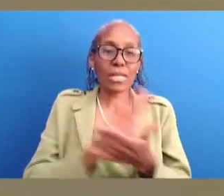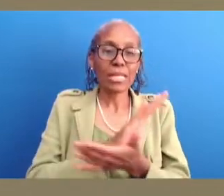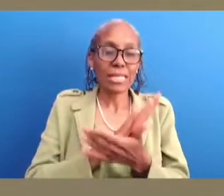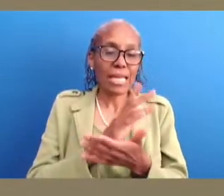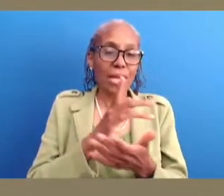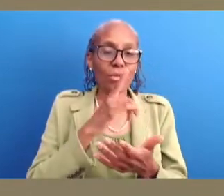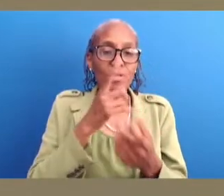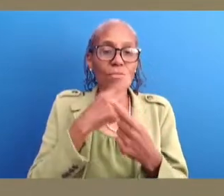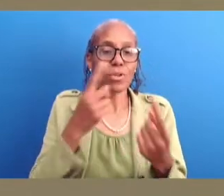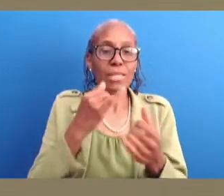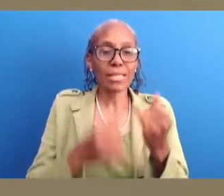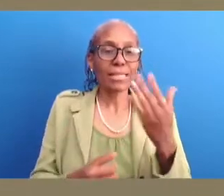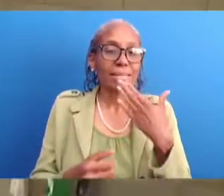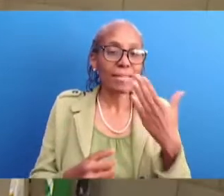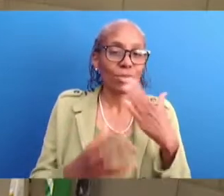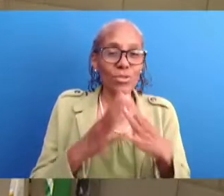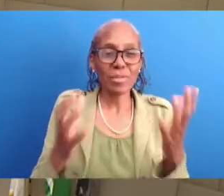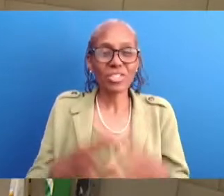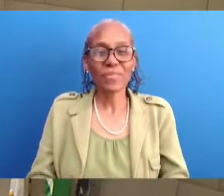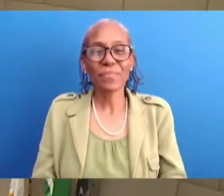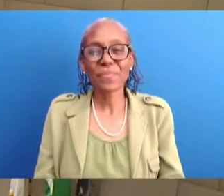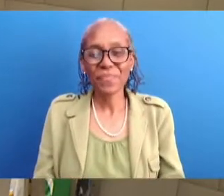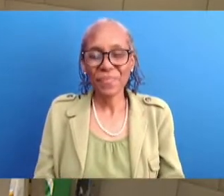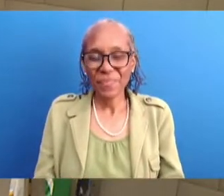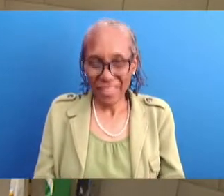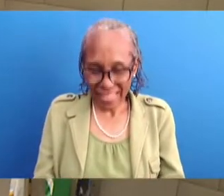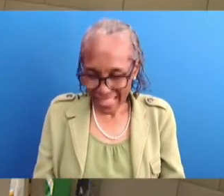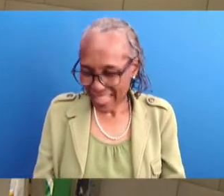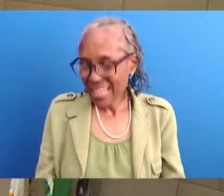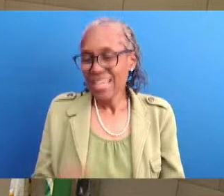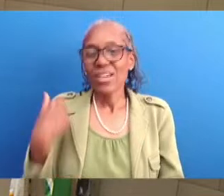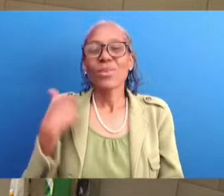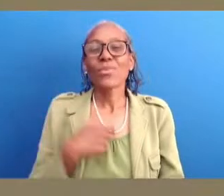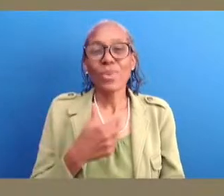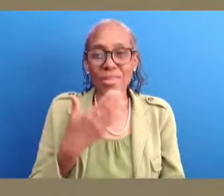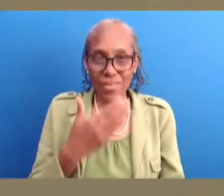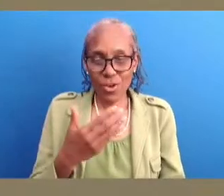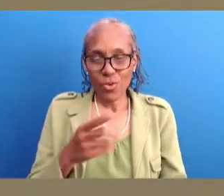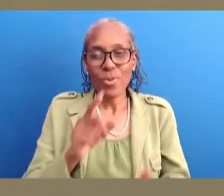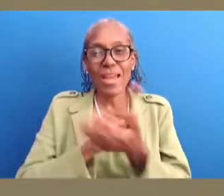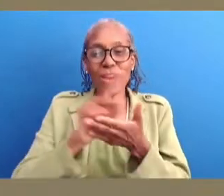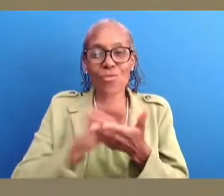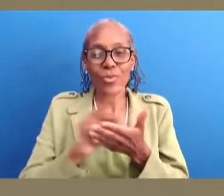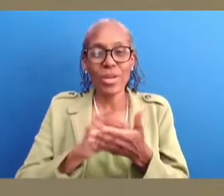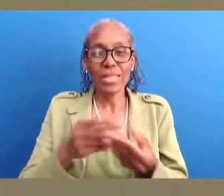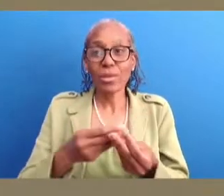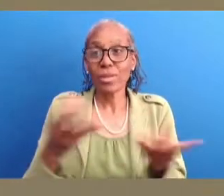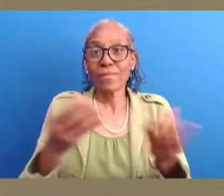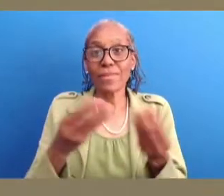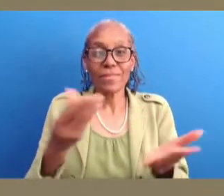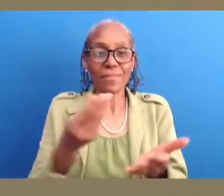RIGHT, HE GAVE ME THE SHEET, I KNEW IT BUT I WAS GOING TO CALL